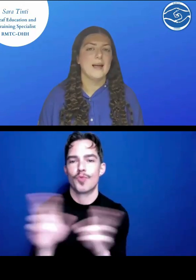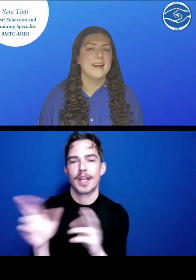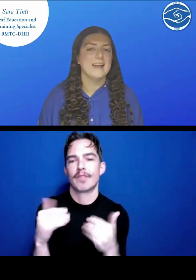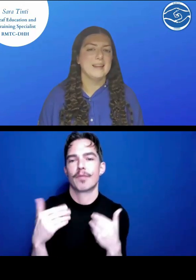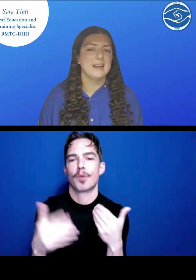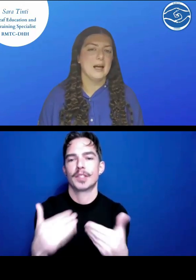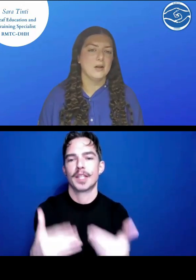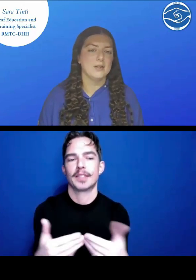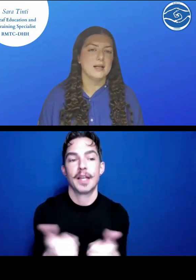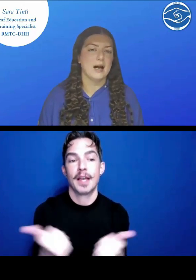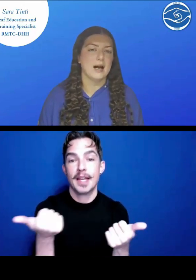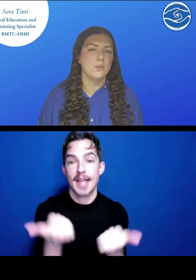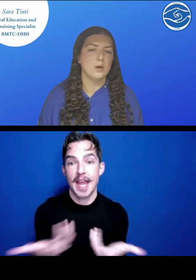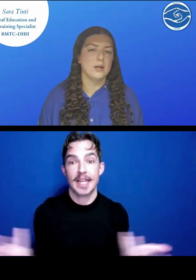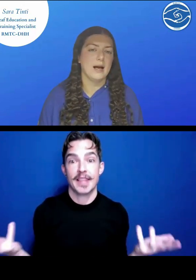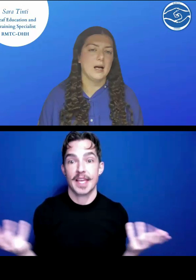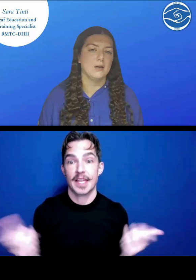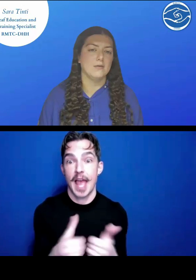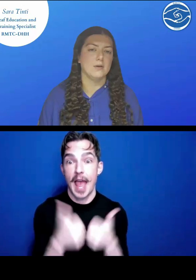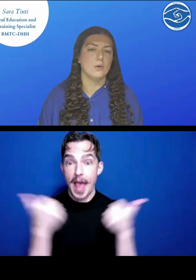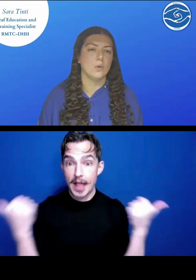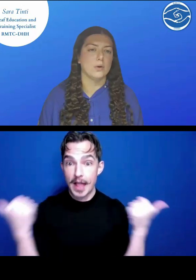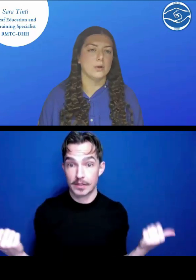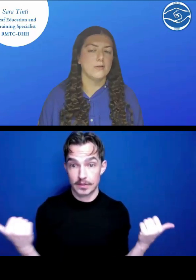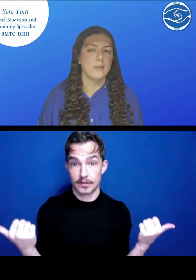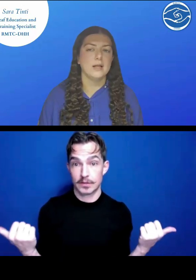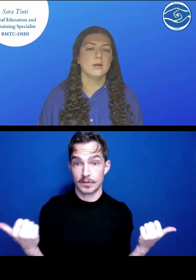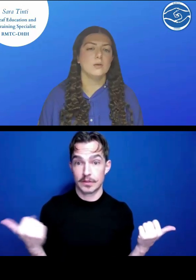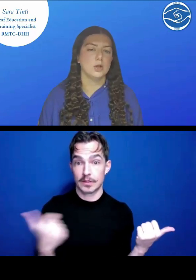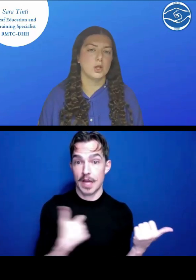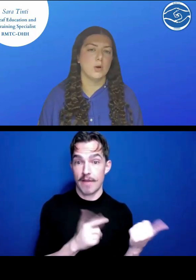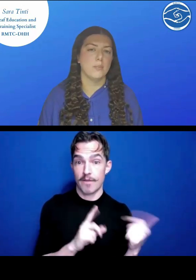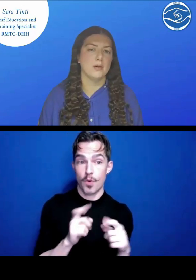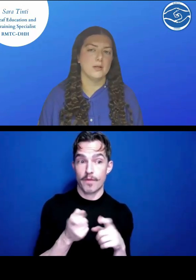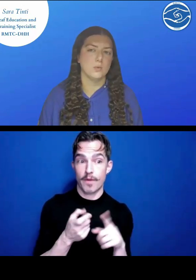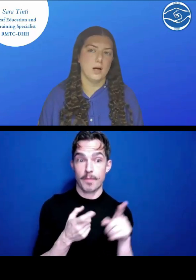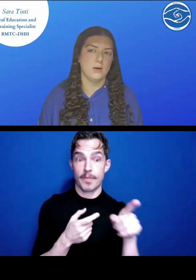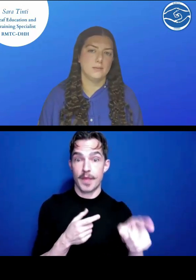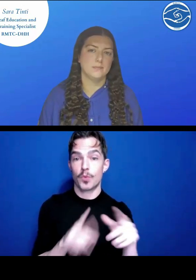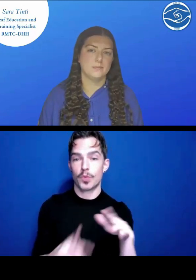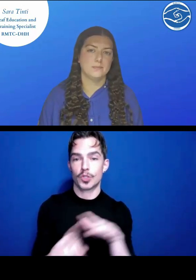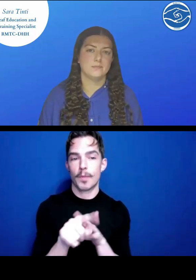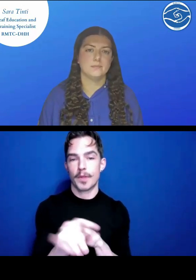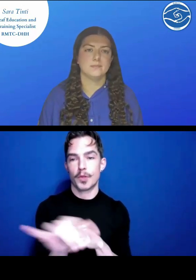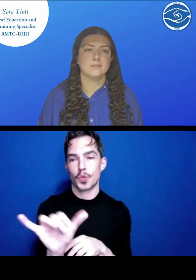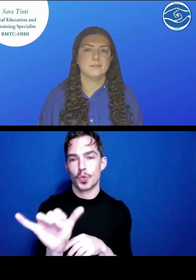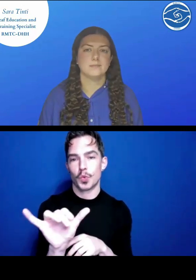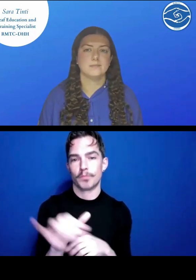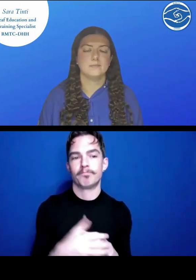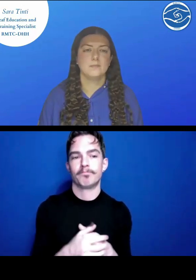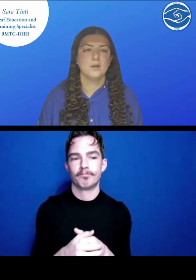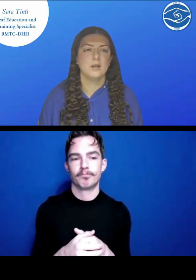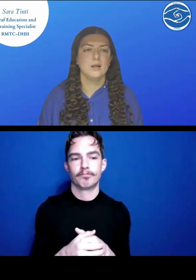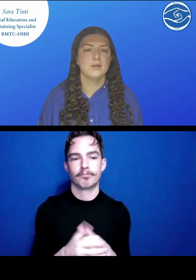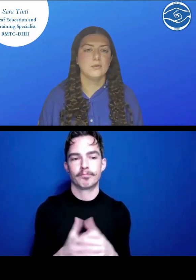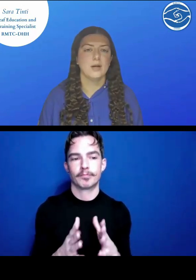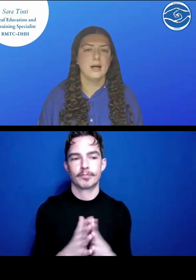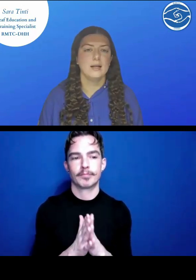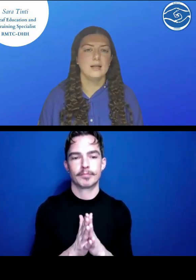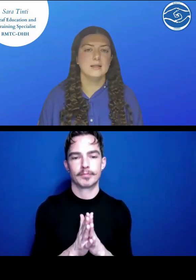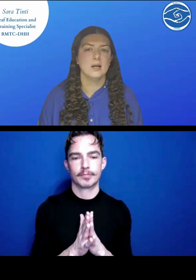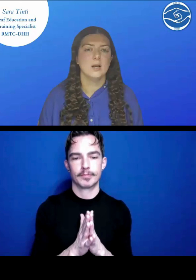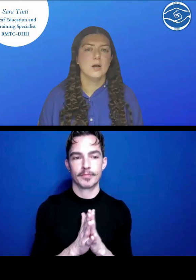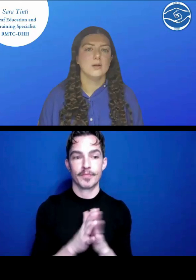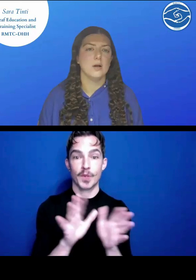then anything else that I would have ordered from here will show up here as well. So that is the